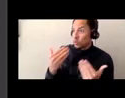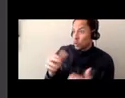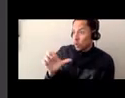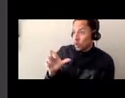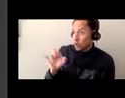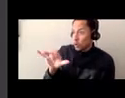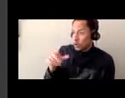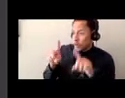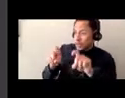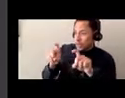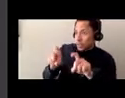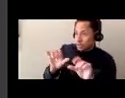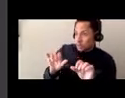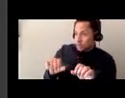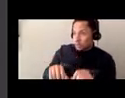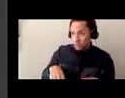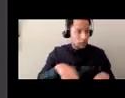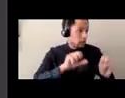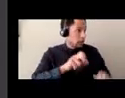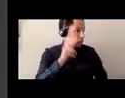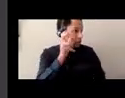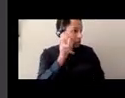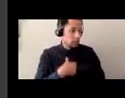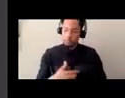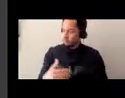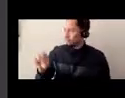Yes, can you hear me?